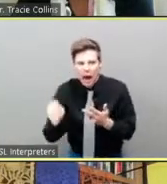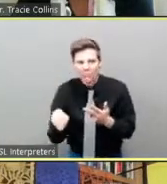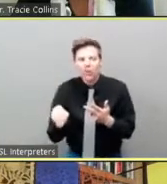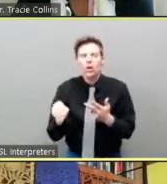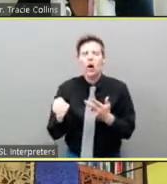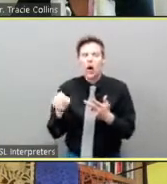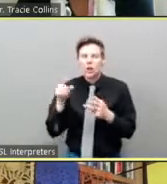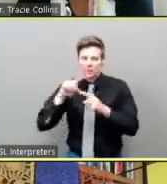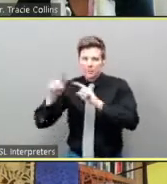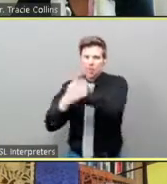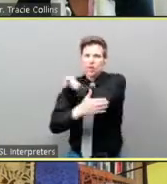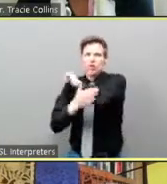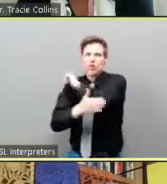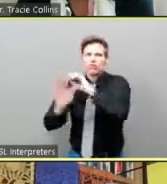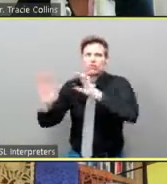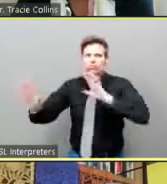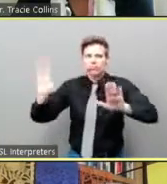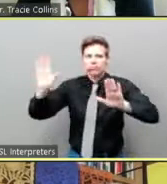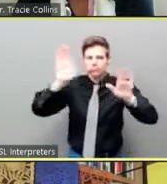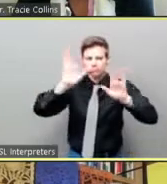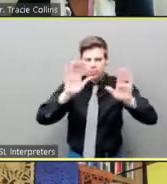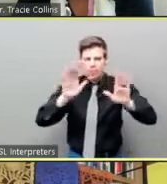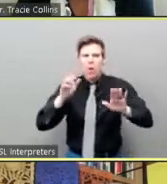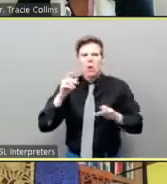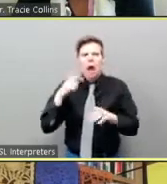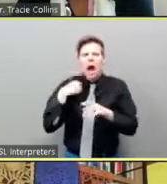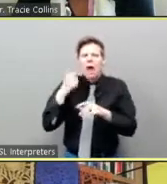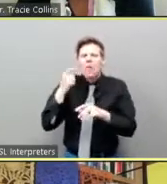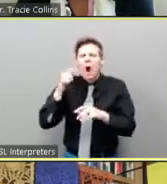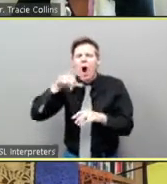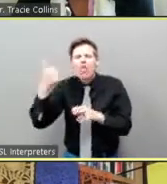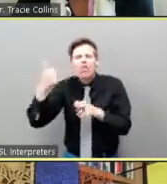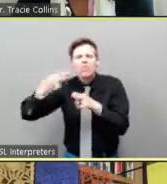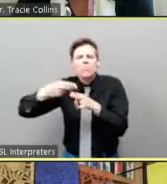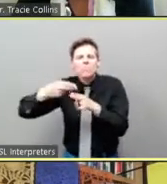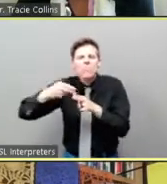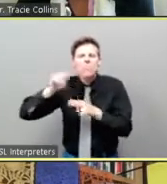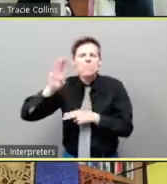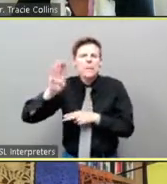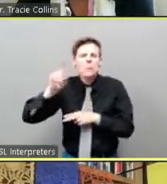always saw in New Mexico are almost all we saw. So that's basically going down